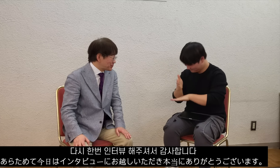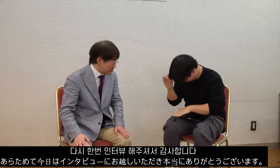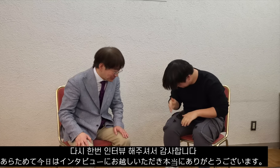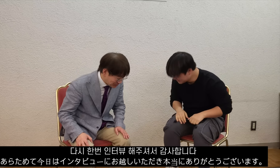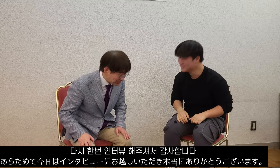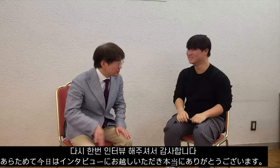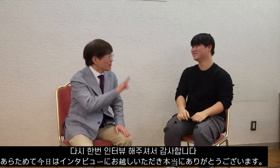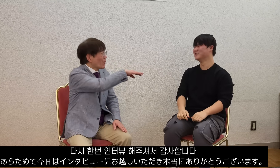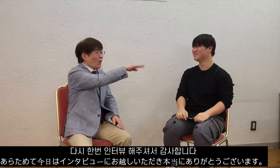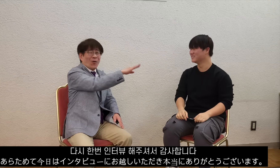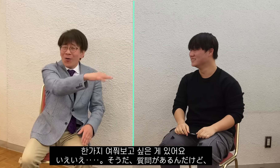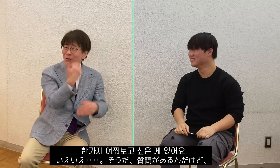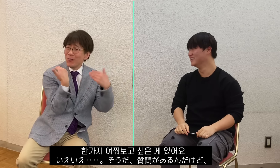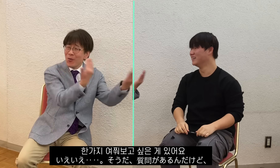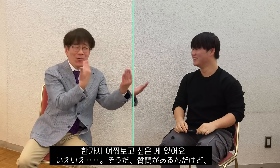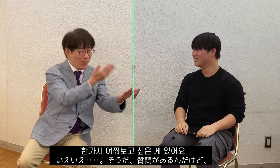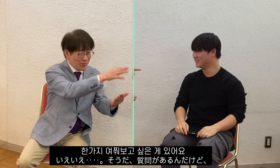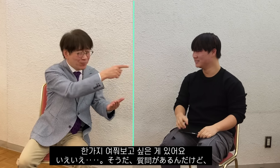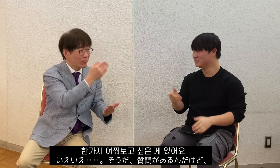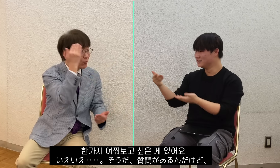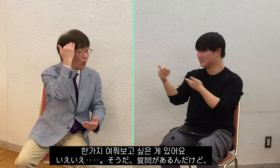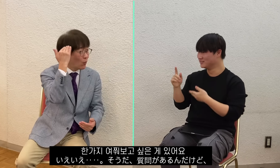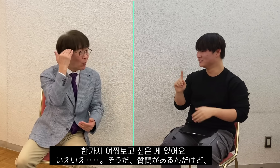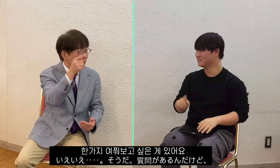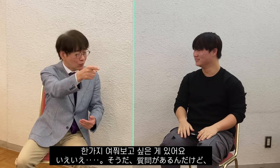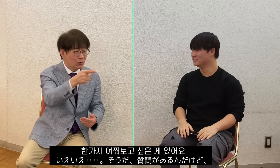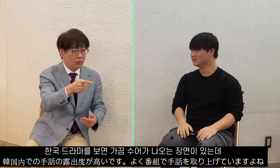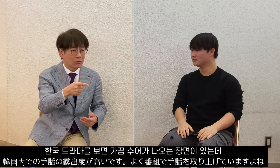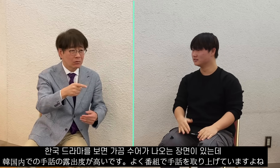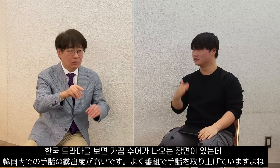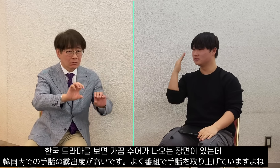Thanks again for the interview. There is one thing I want to ask you.